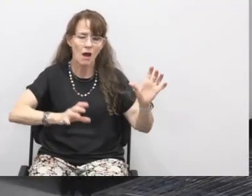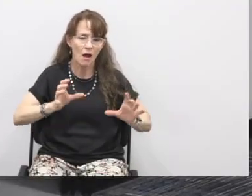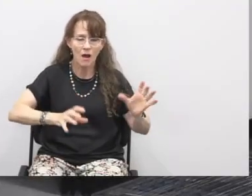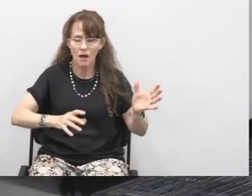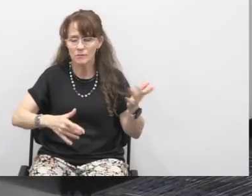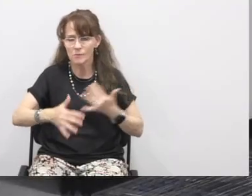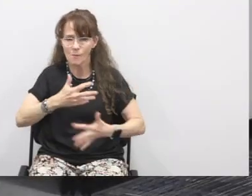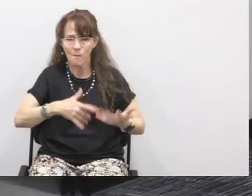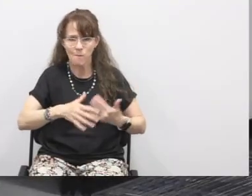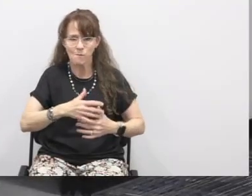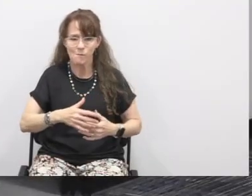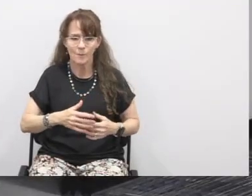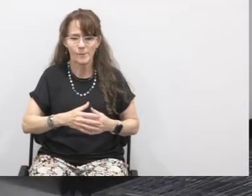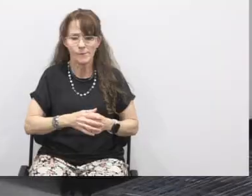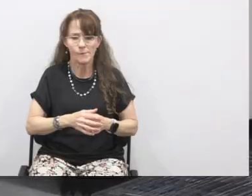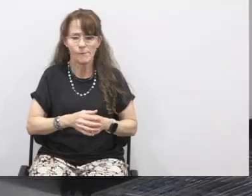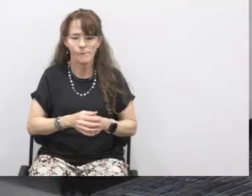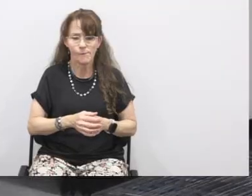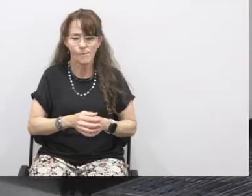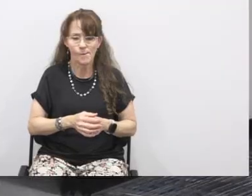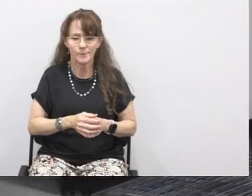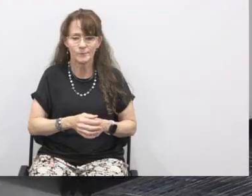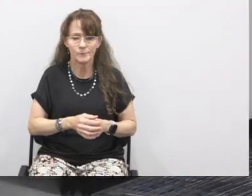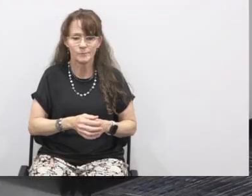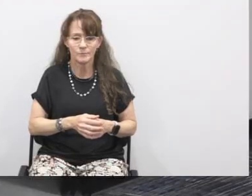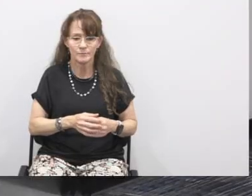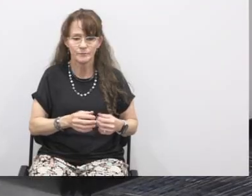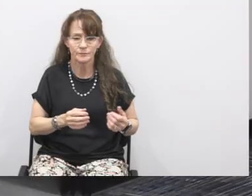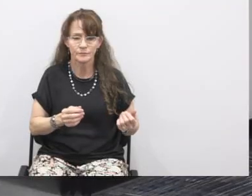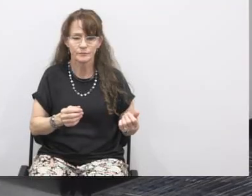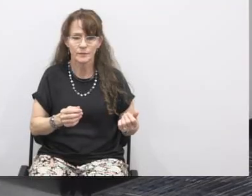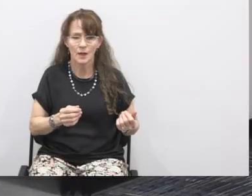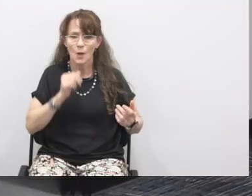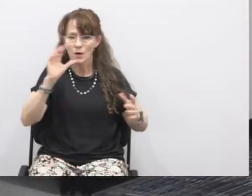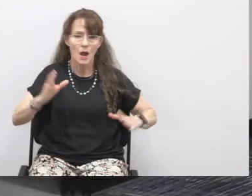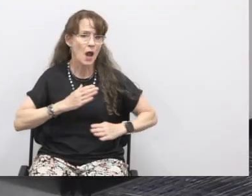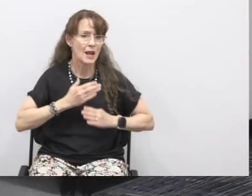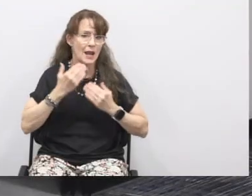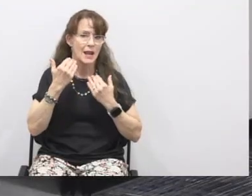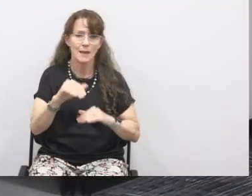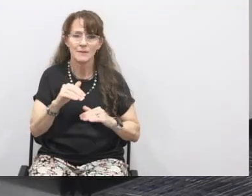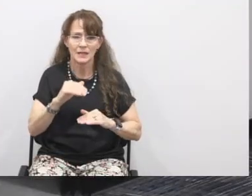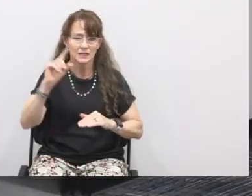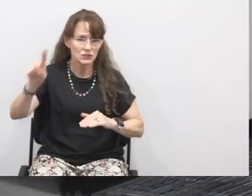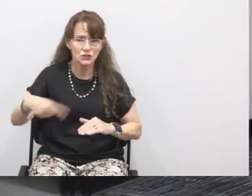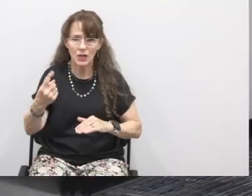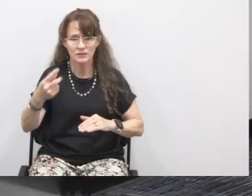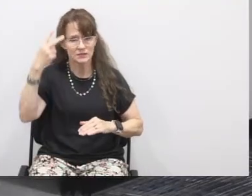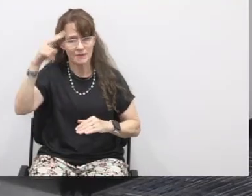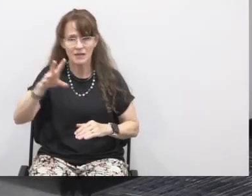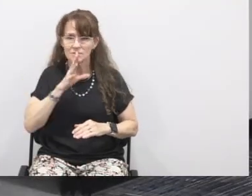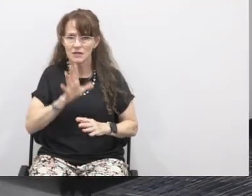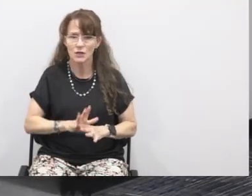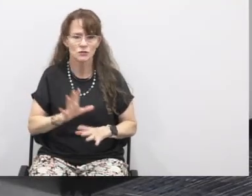And we are not closing it just off to only, you know, Spanish speakers, it's for everybody at Jordan